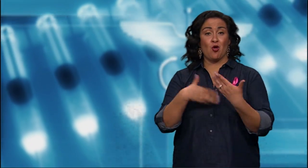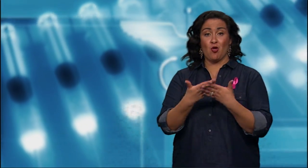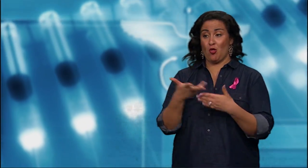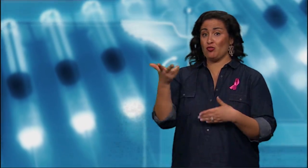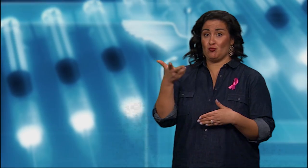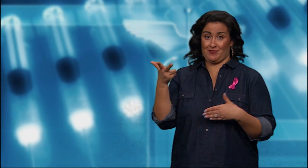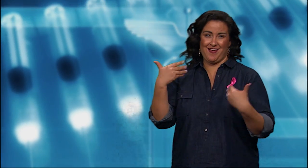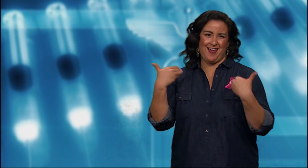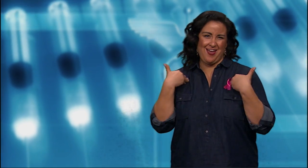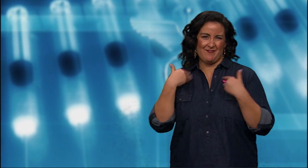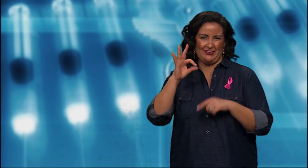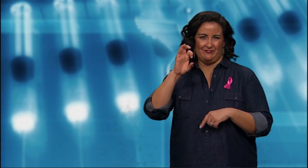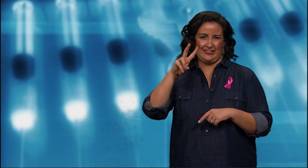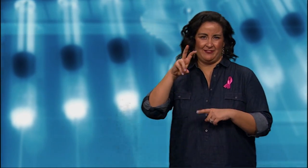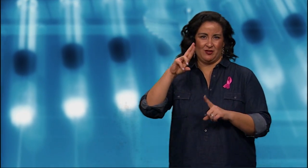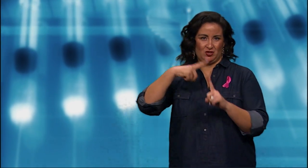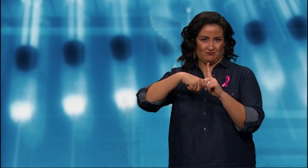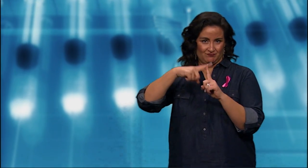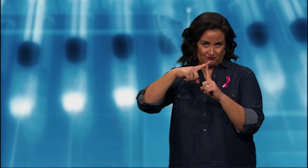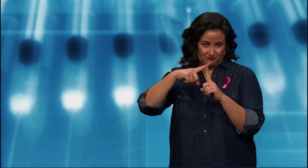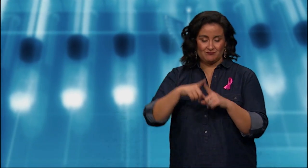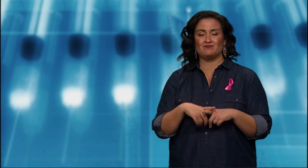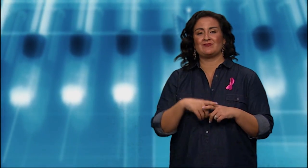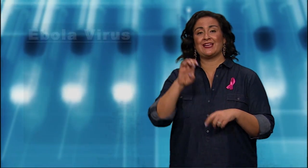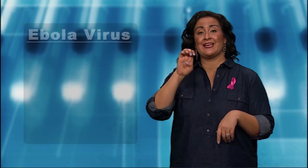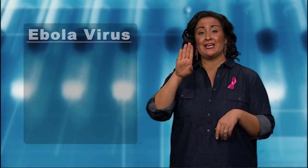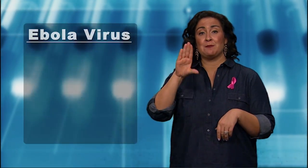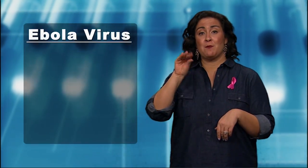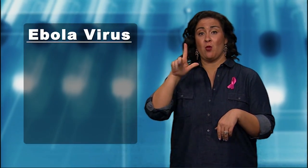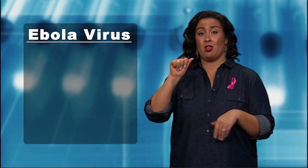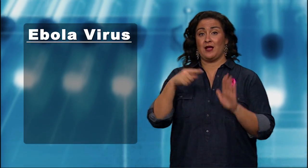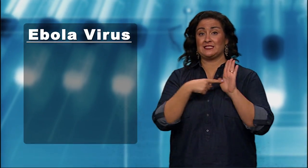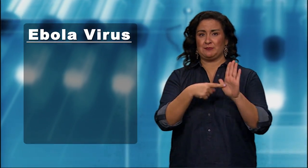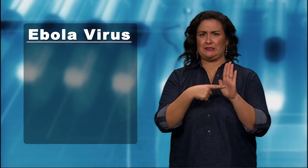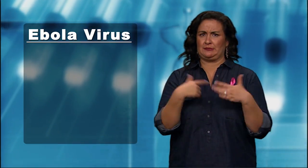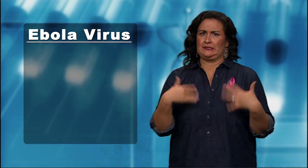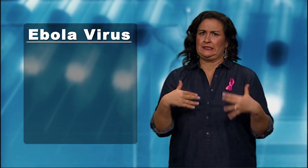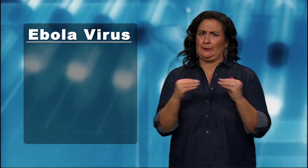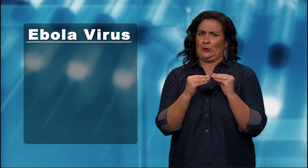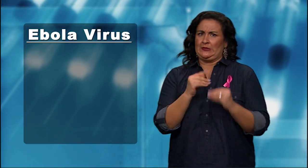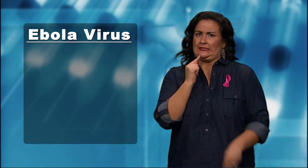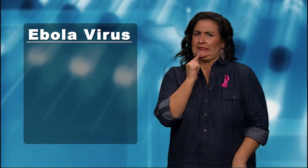All three come with a fever, but Ebola symptoms are more severe.